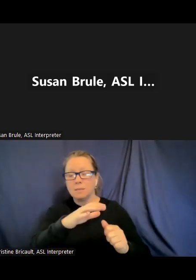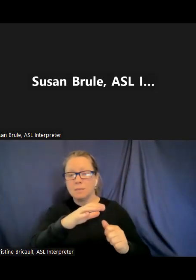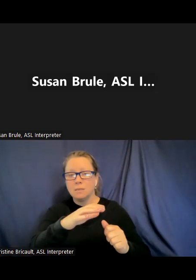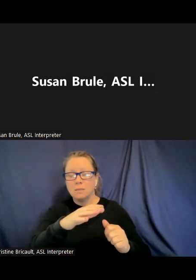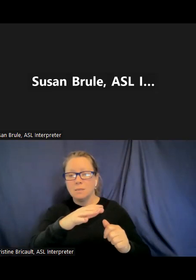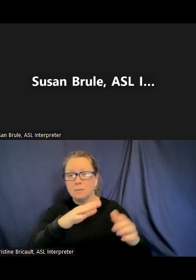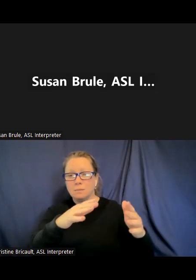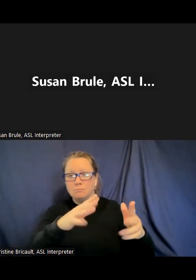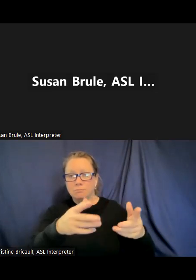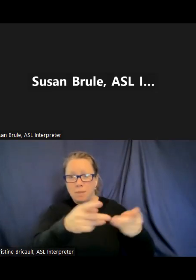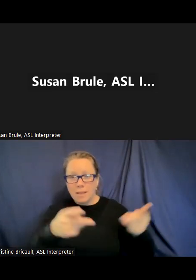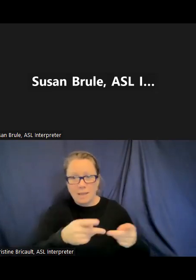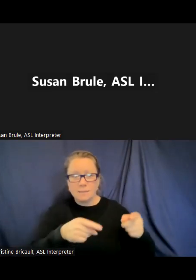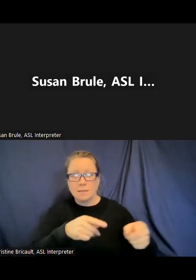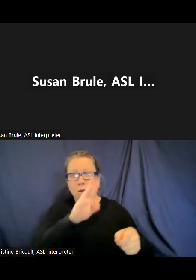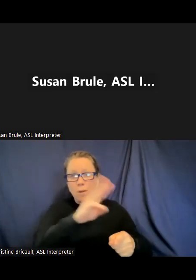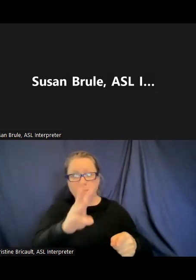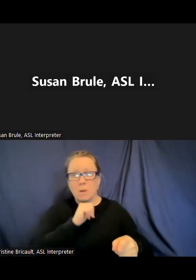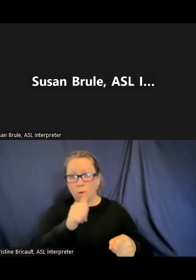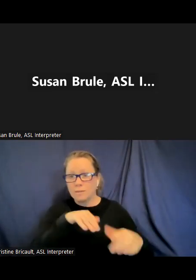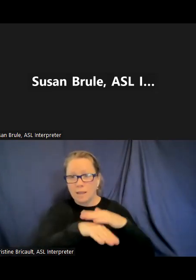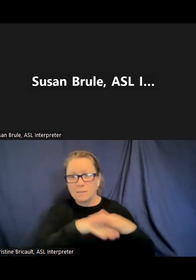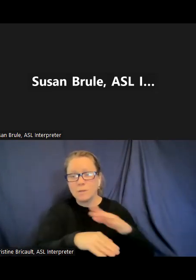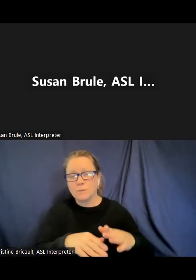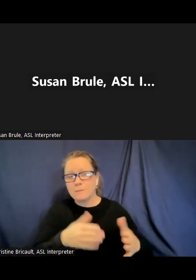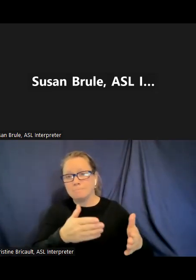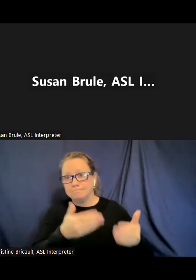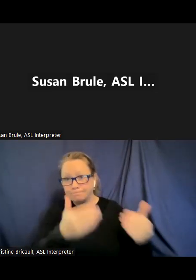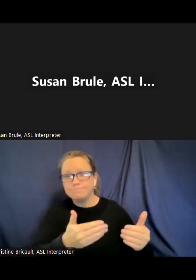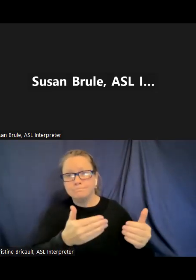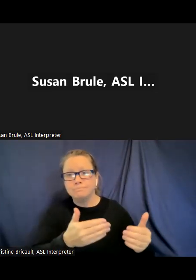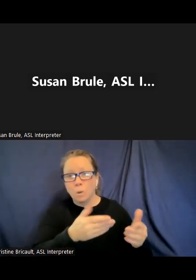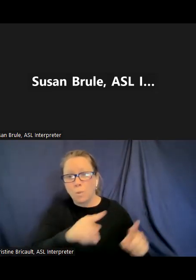This is something that the DOJ's going to be doing more investigations of,